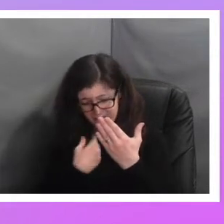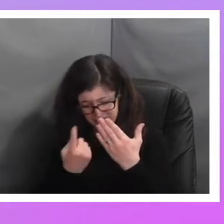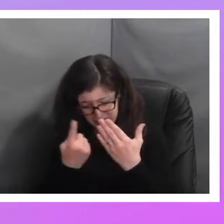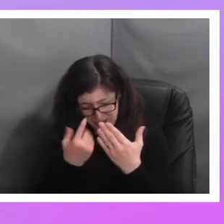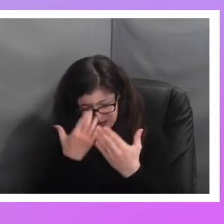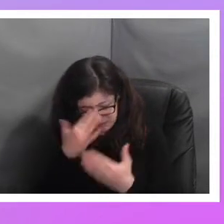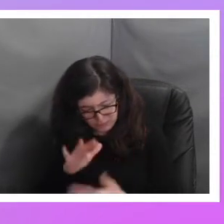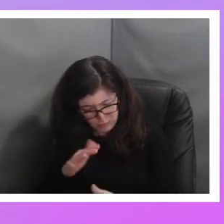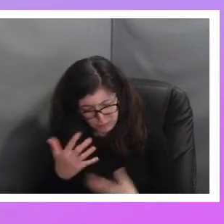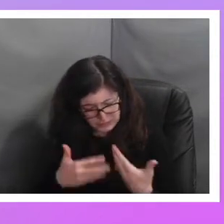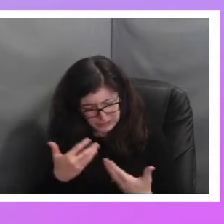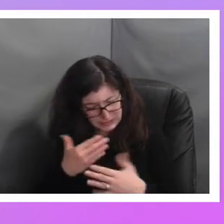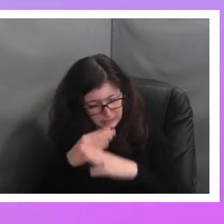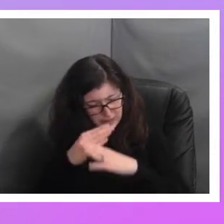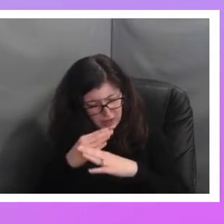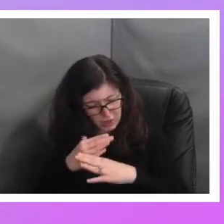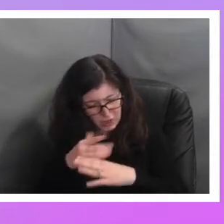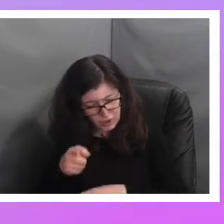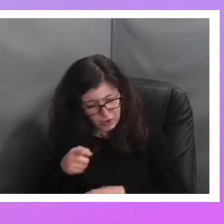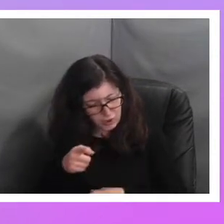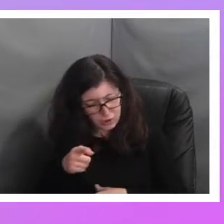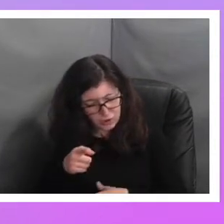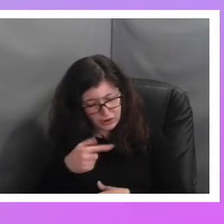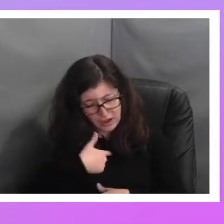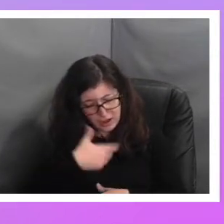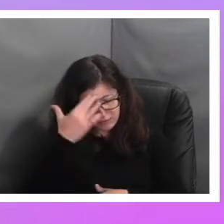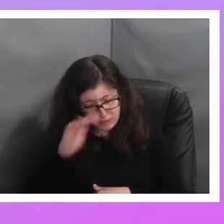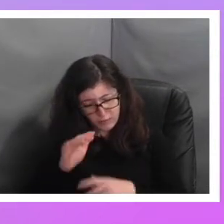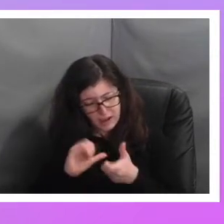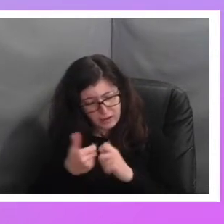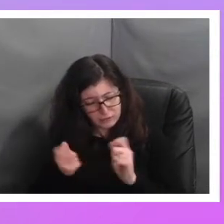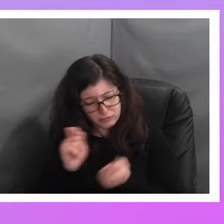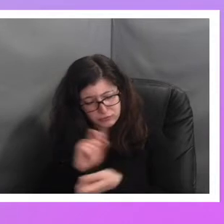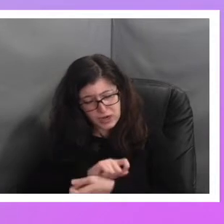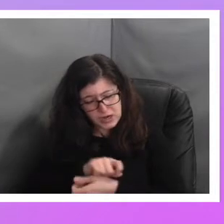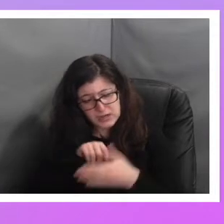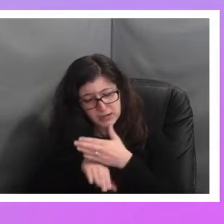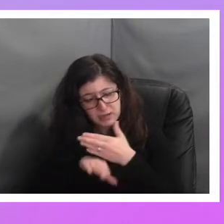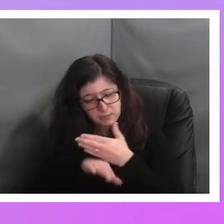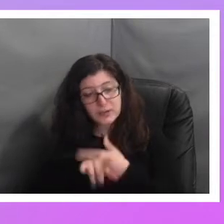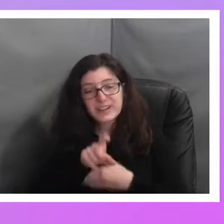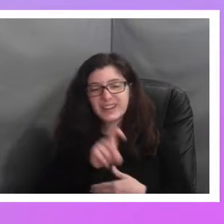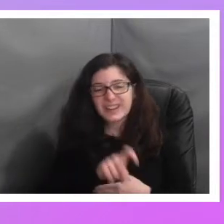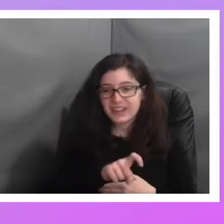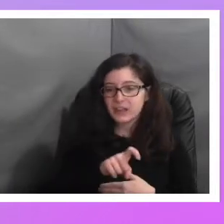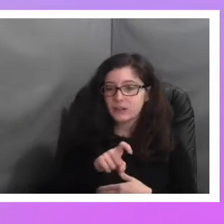"But a thing in this document and I don't know how to make that accessible", they need someone they can call,